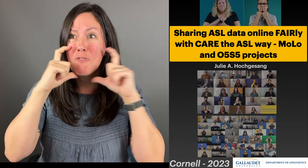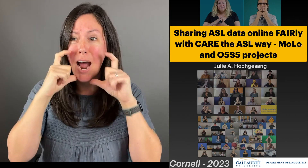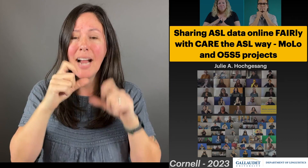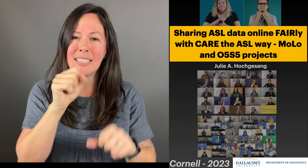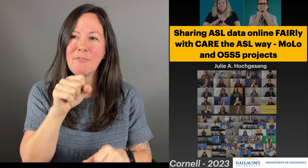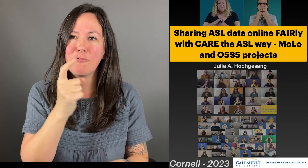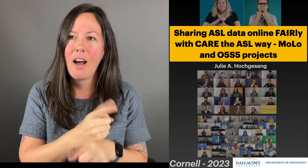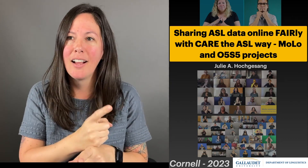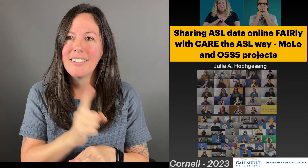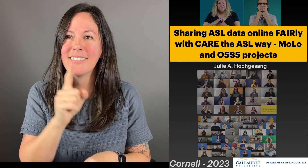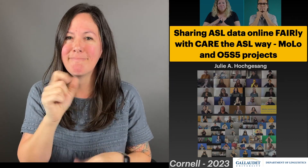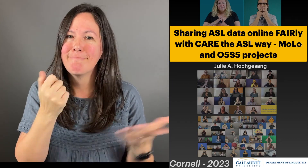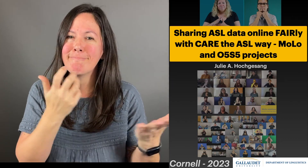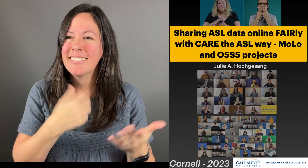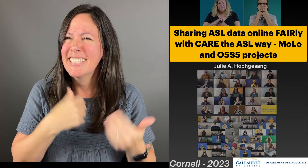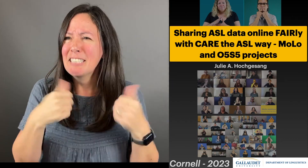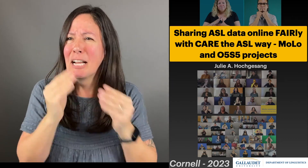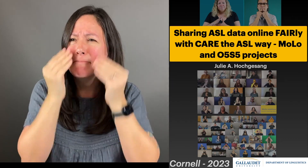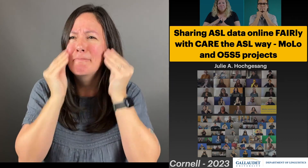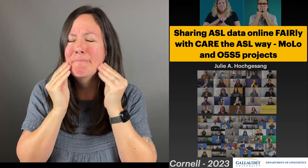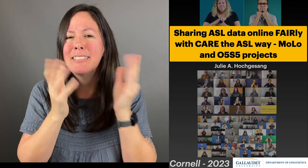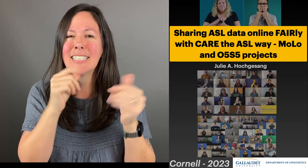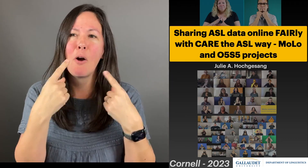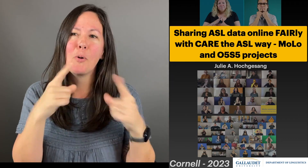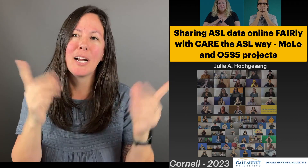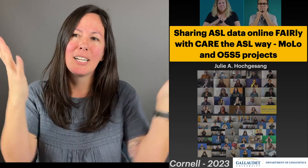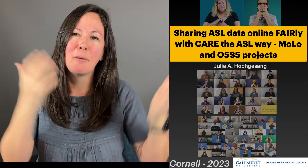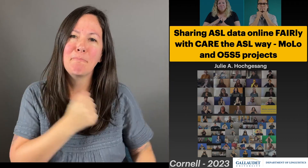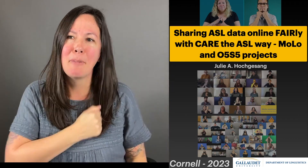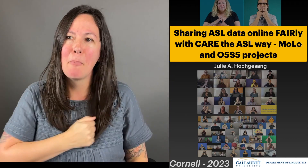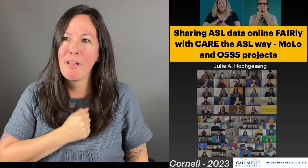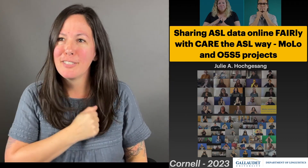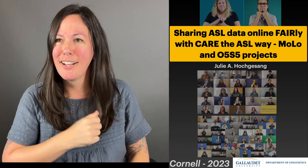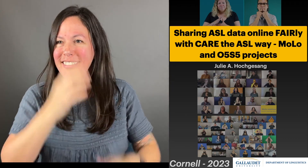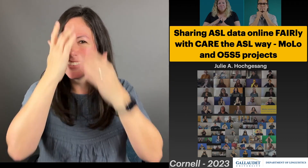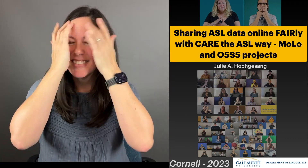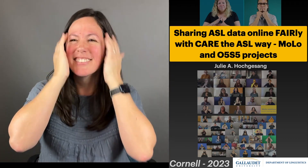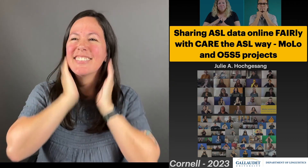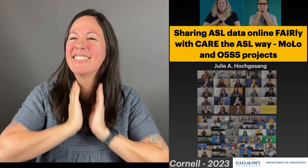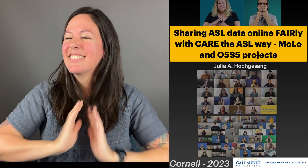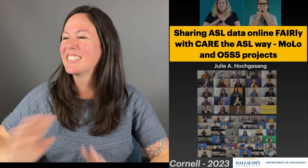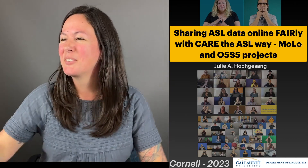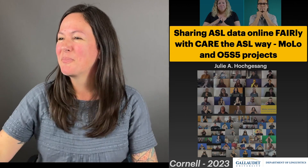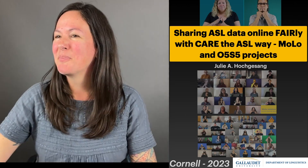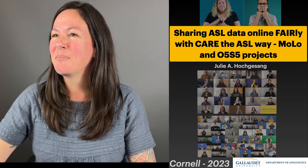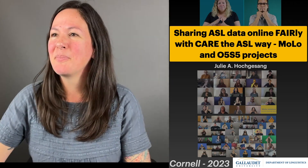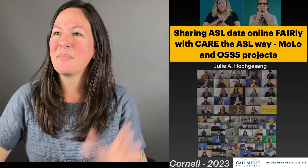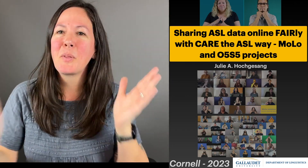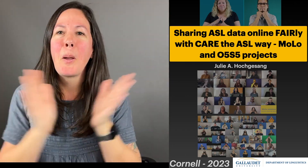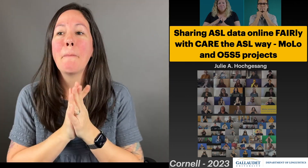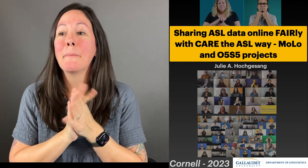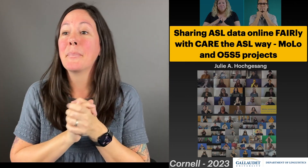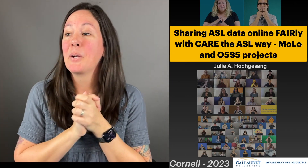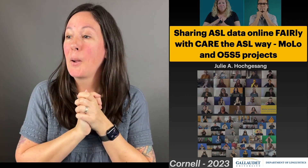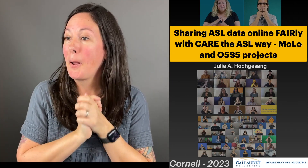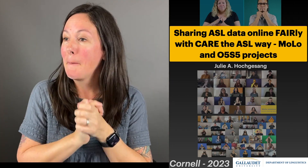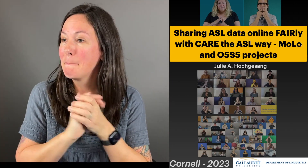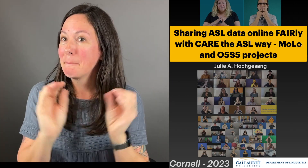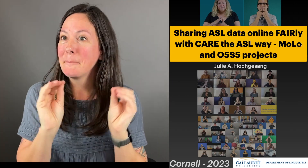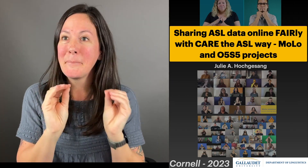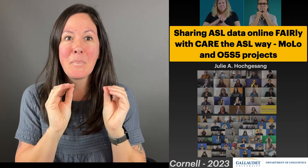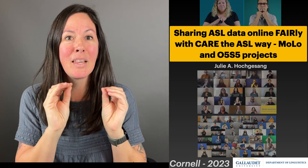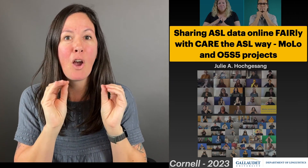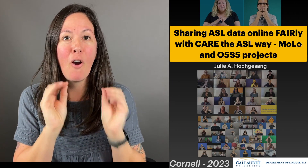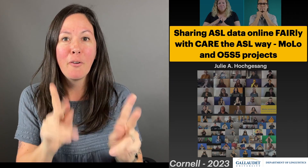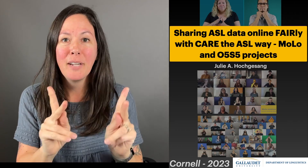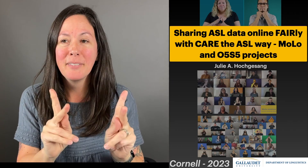So if you're looking at my face and thinking why is Julie's face so red,